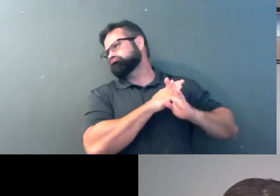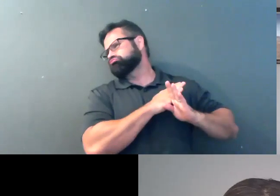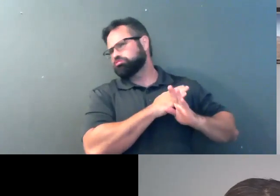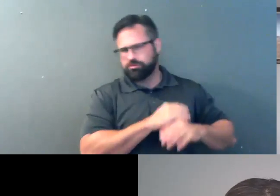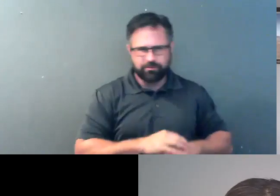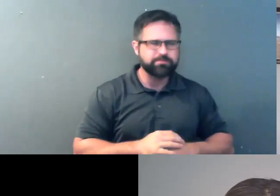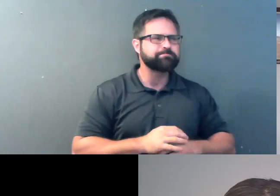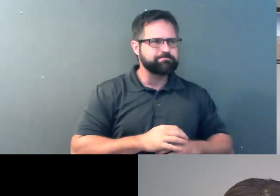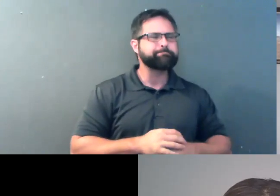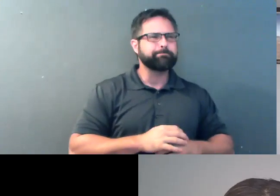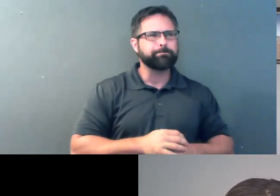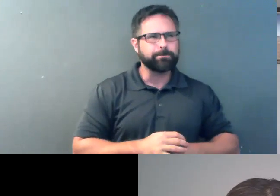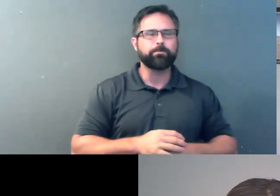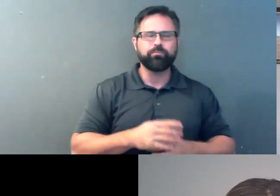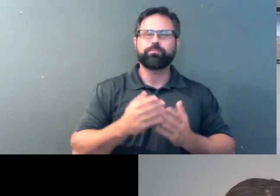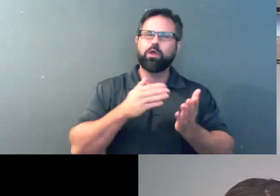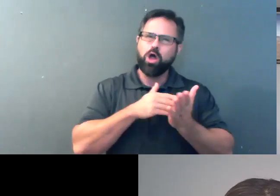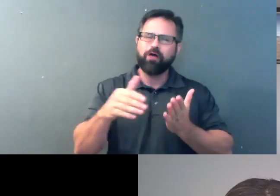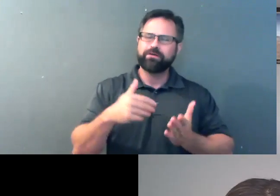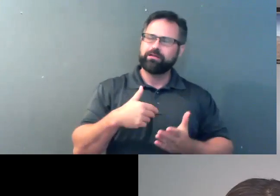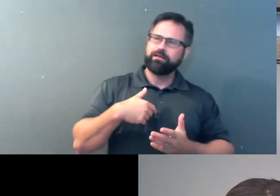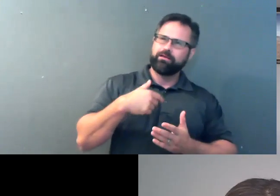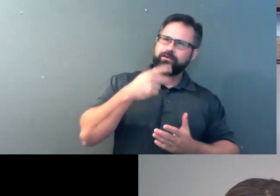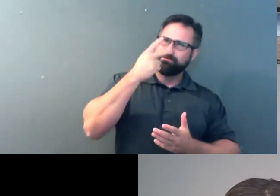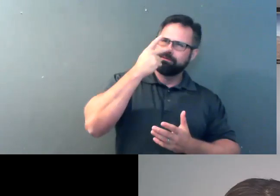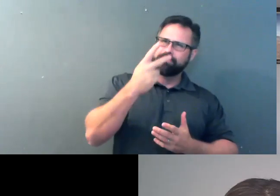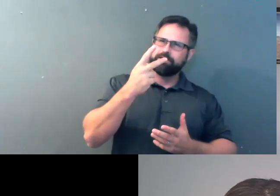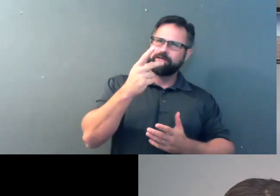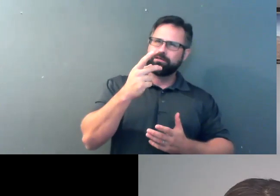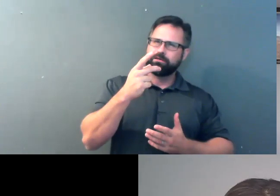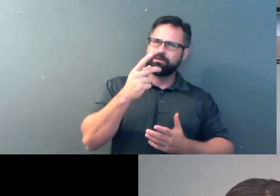in many cases we see that people with disabilities are purely addressed through a vulnerability lens